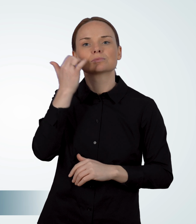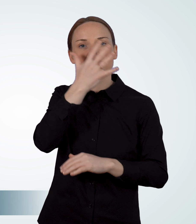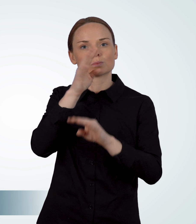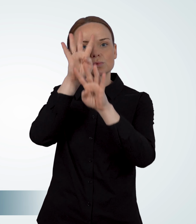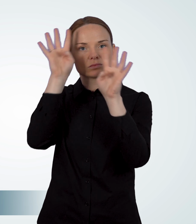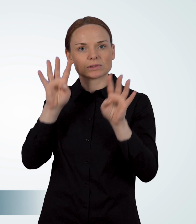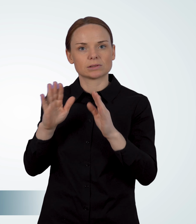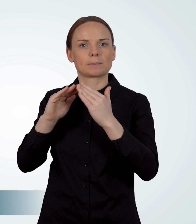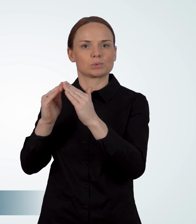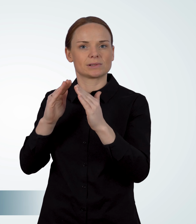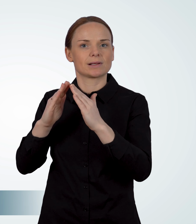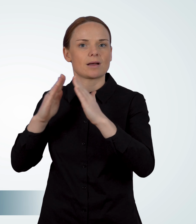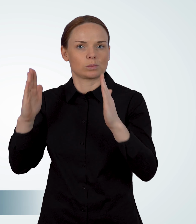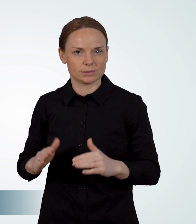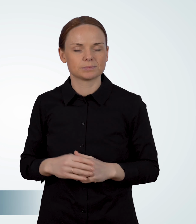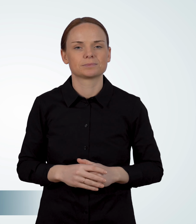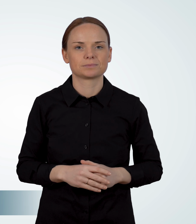Aboriginal and Torres Strait Islander community housing sector.